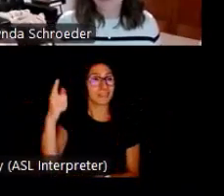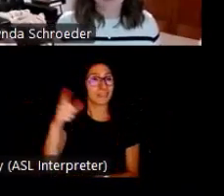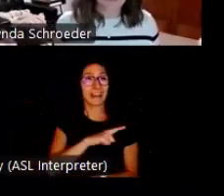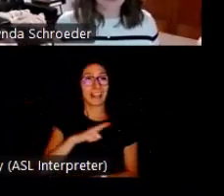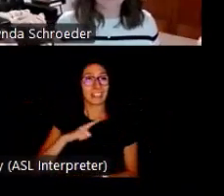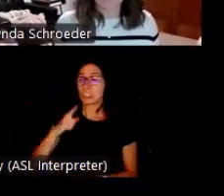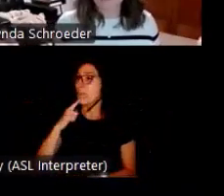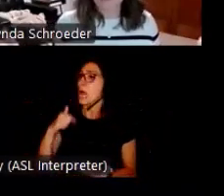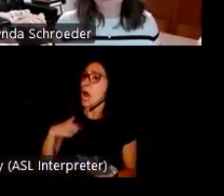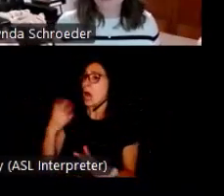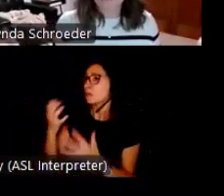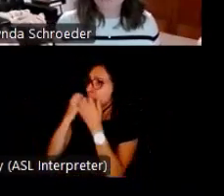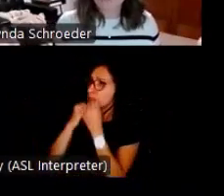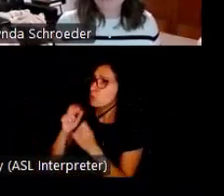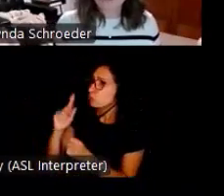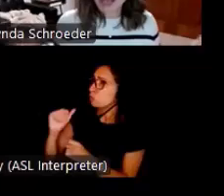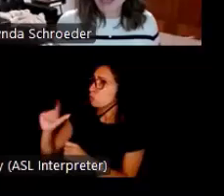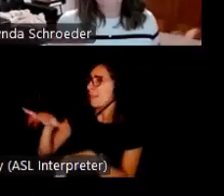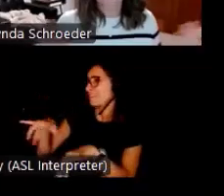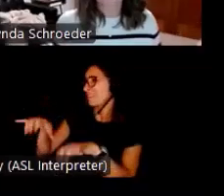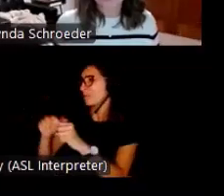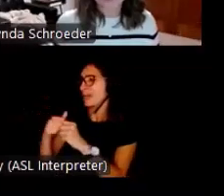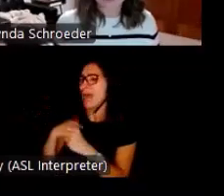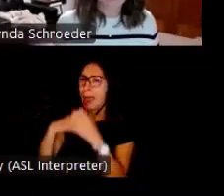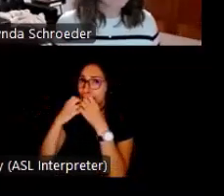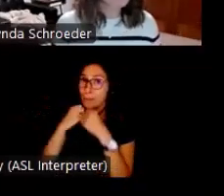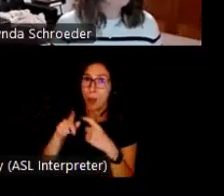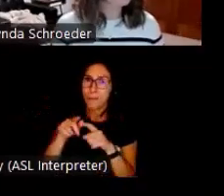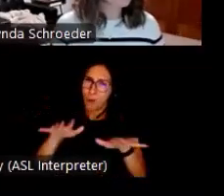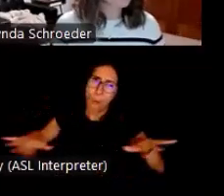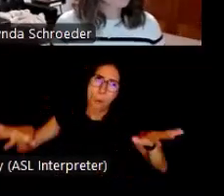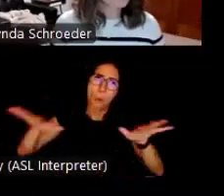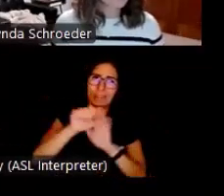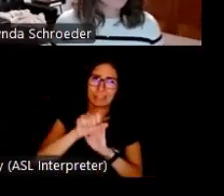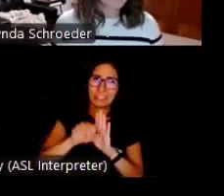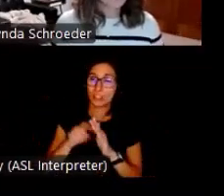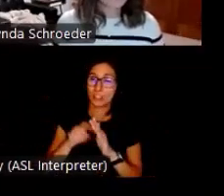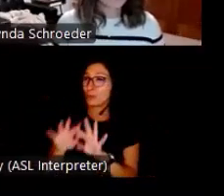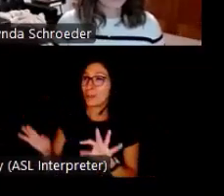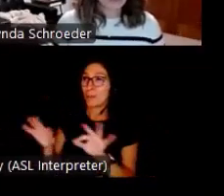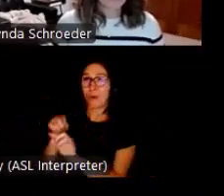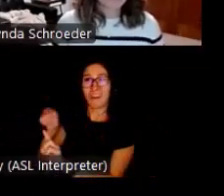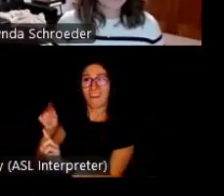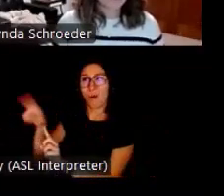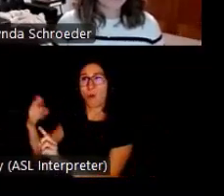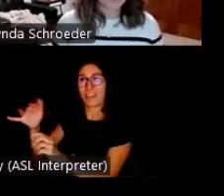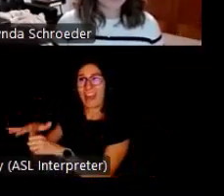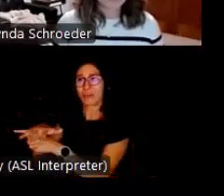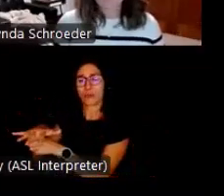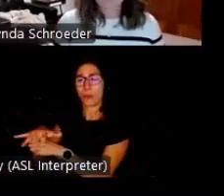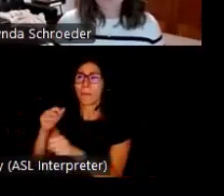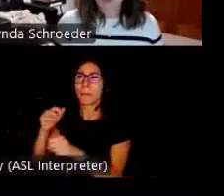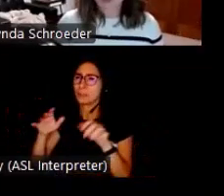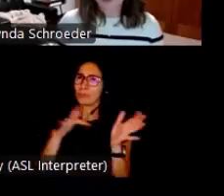and I think it's everybody. Ask it of everybody. And North Dakota happens to have a very unique infrastructure.